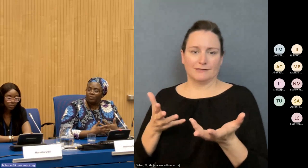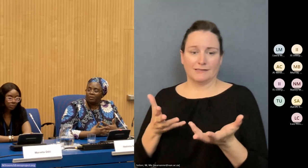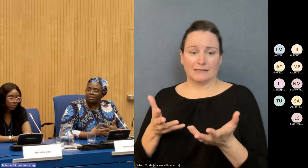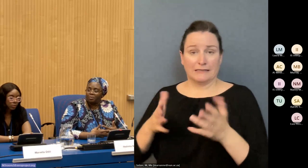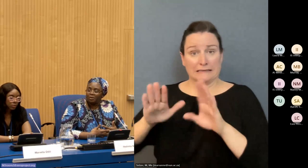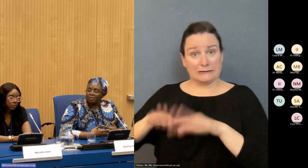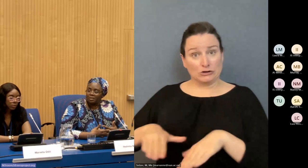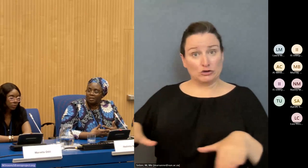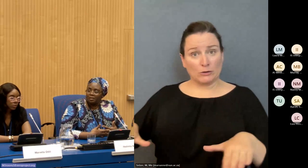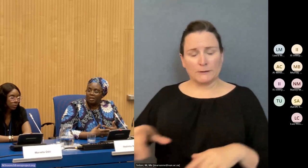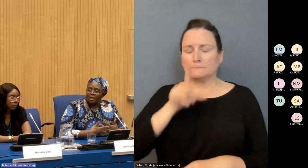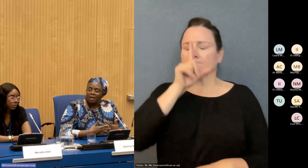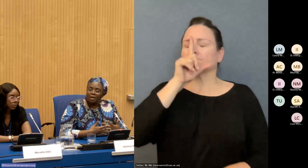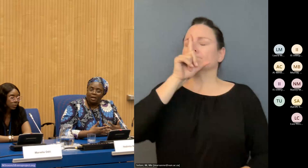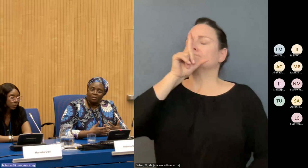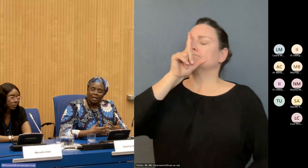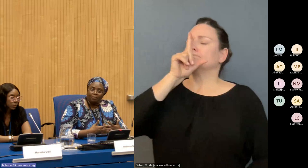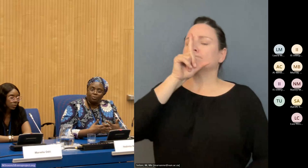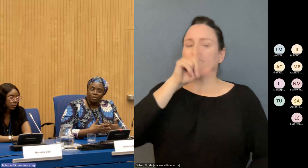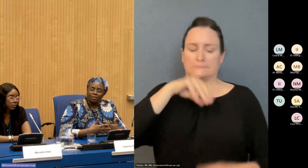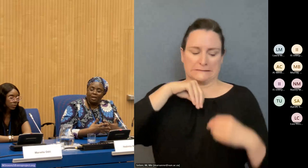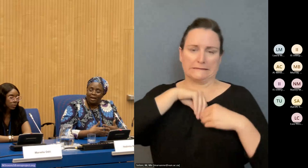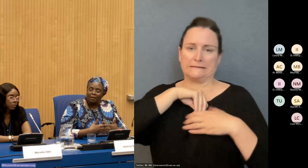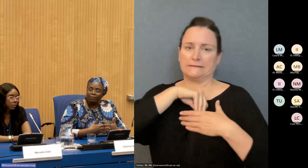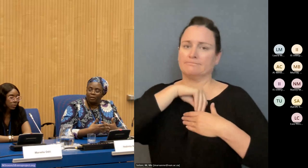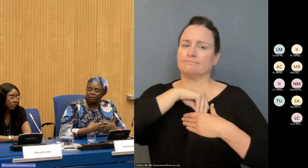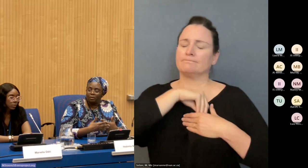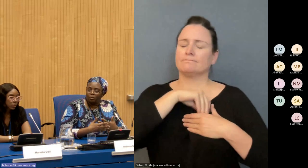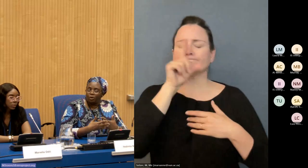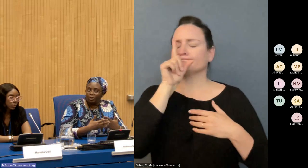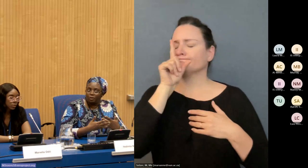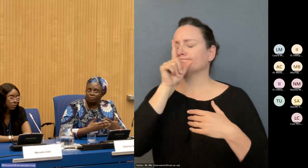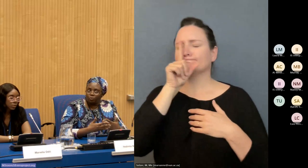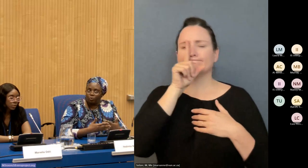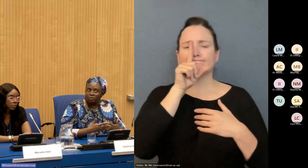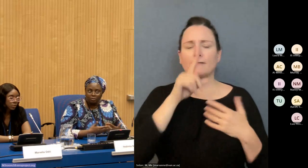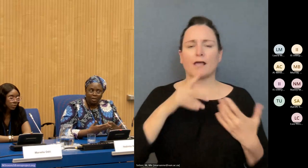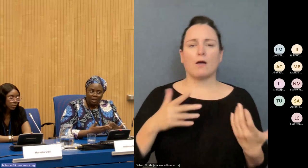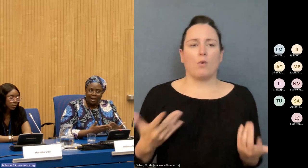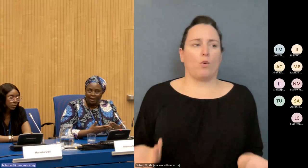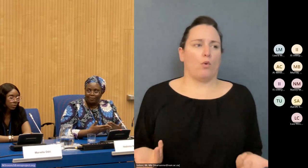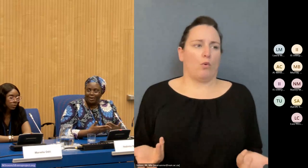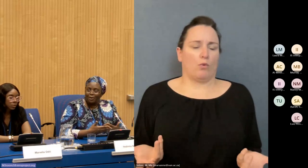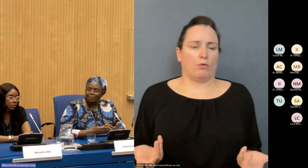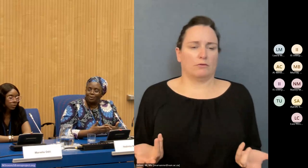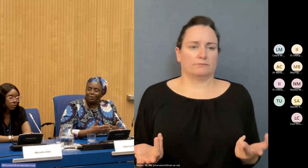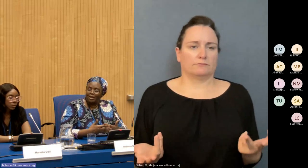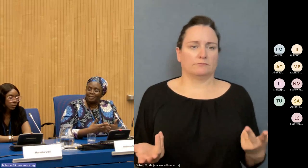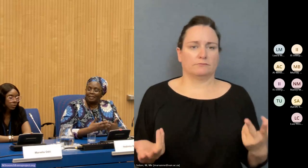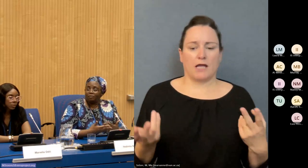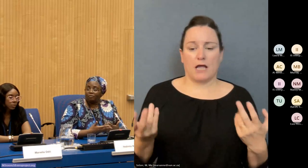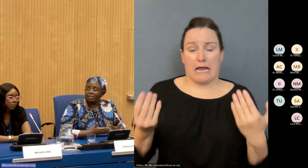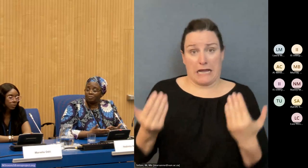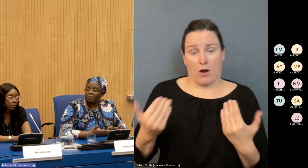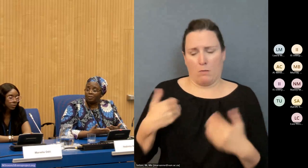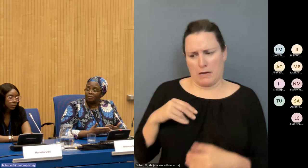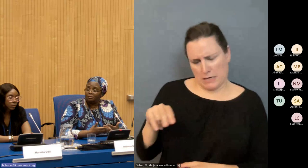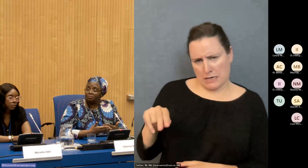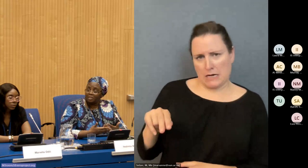what they are experiencing, times where they have what I have now come to known as invisible